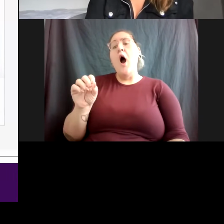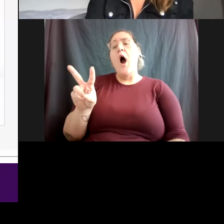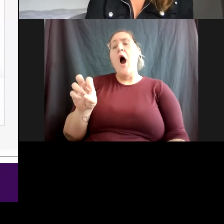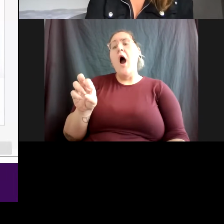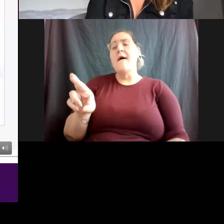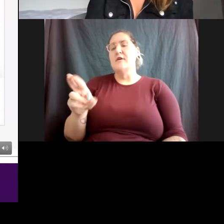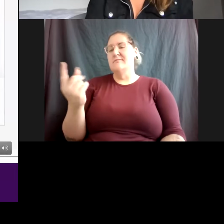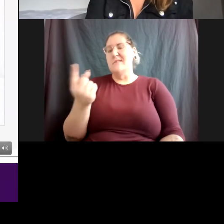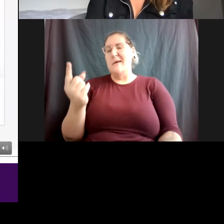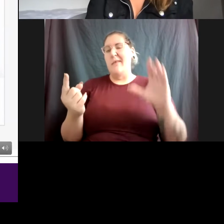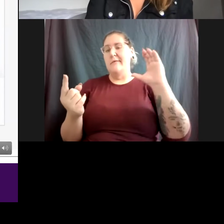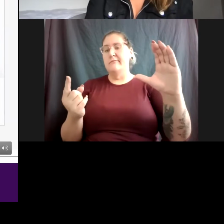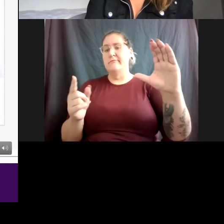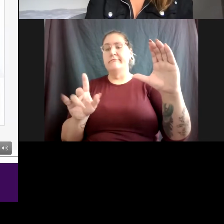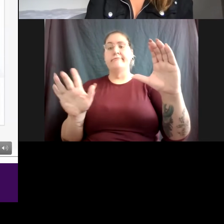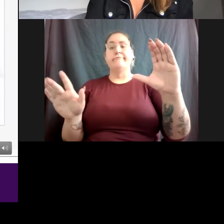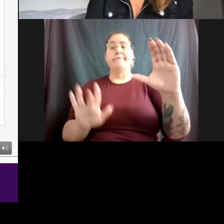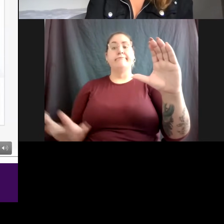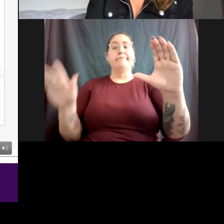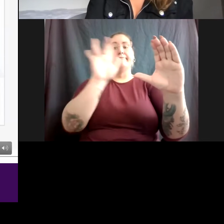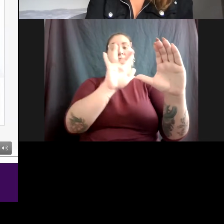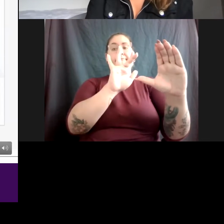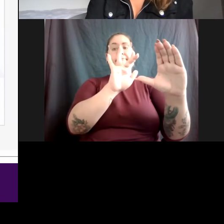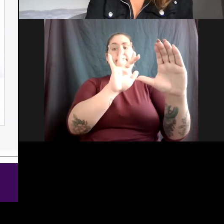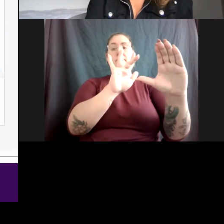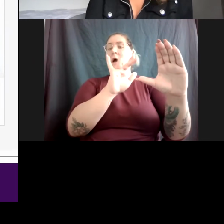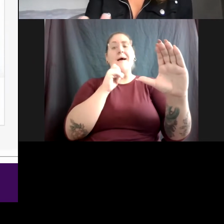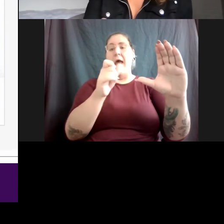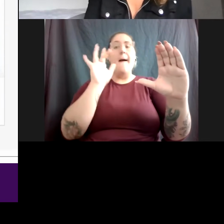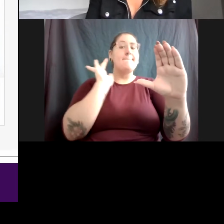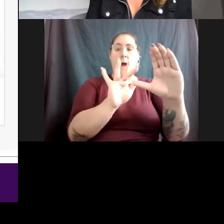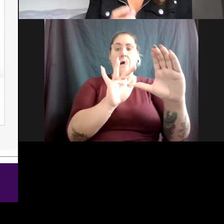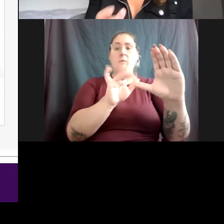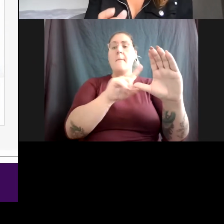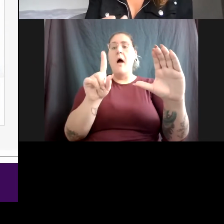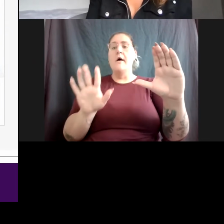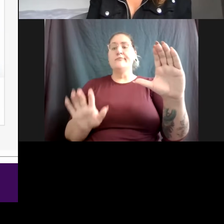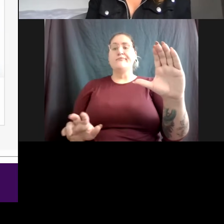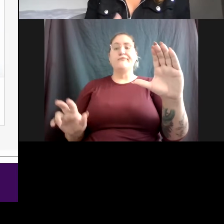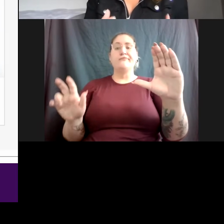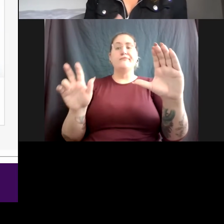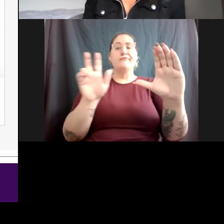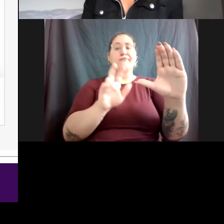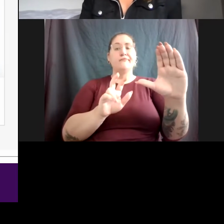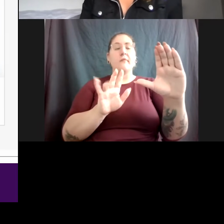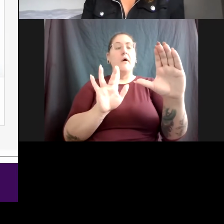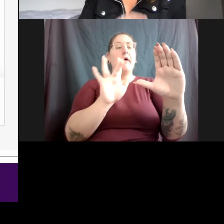over some content, you get the wave a hand. So, arguably, technically, that is accessible,